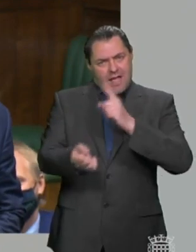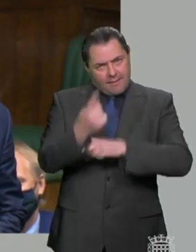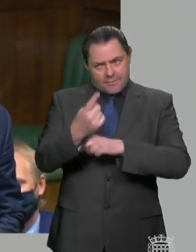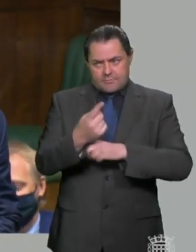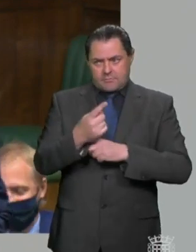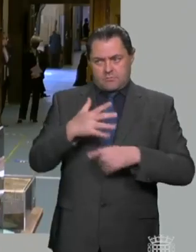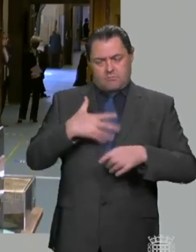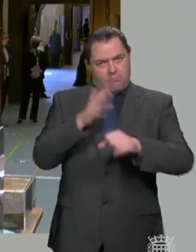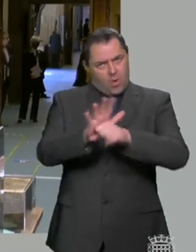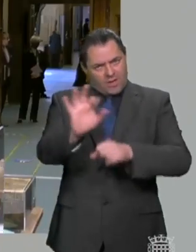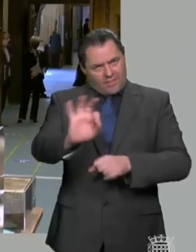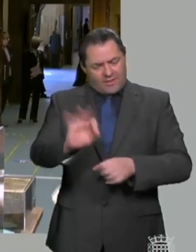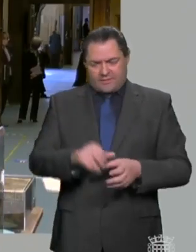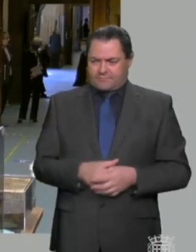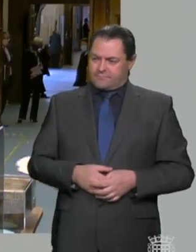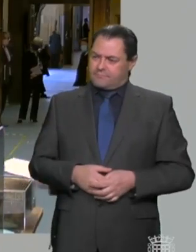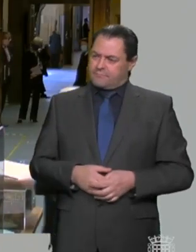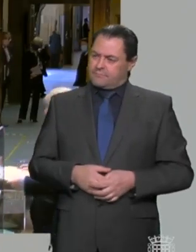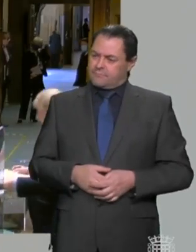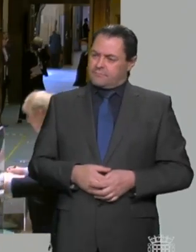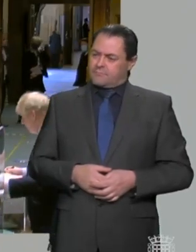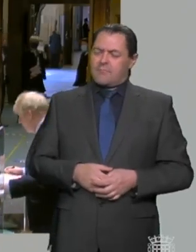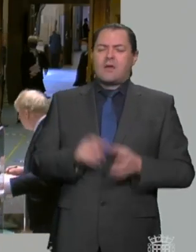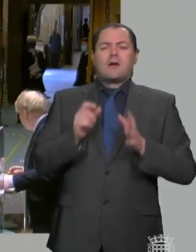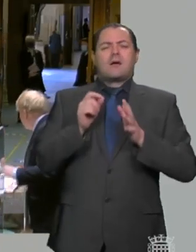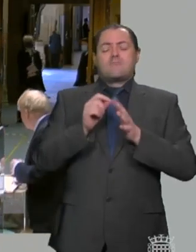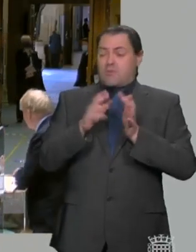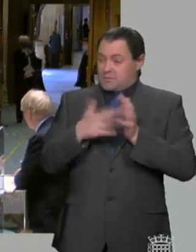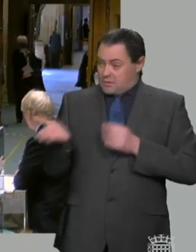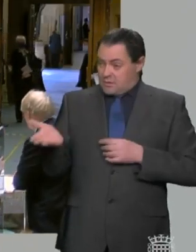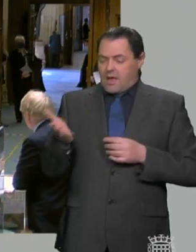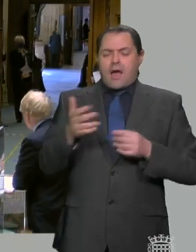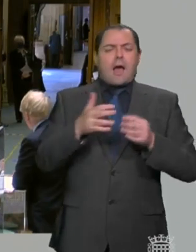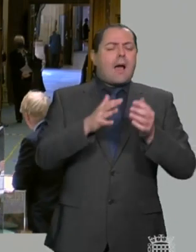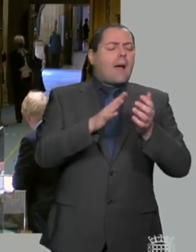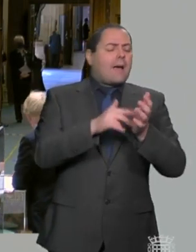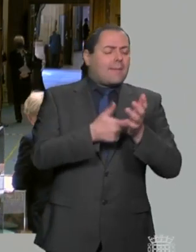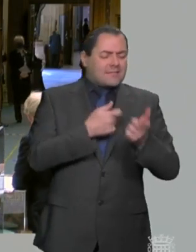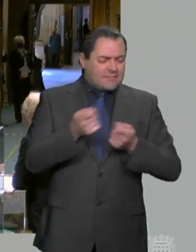The Prime Minister We respected the referendum result of 2014,